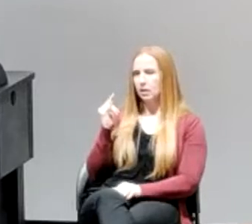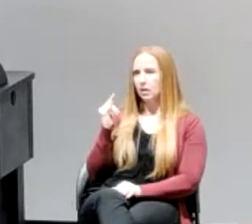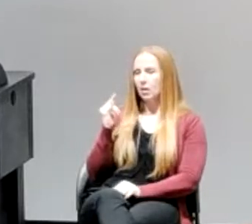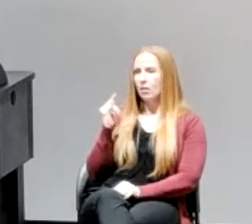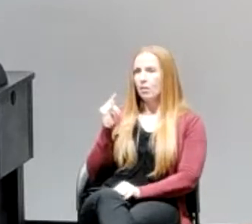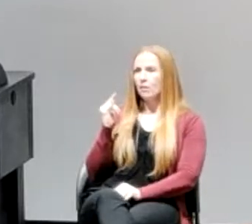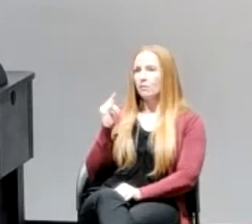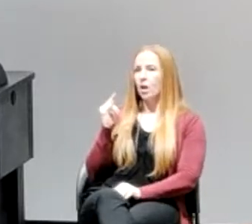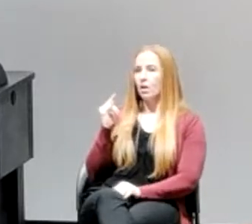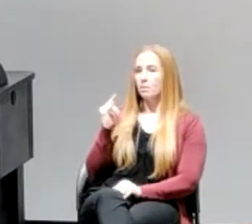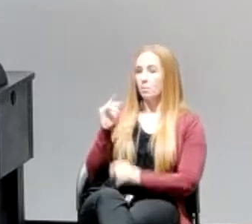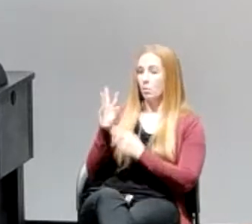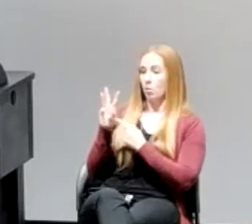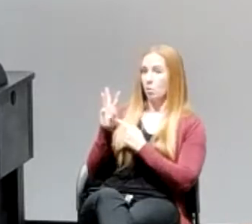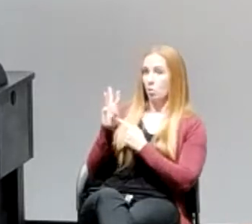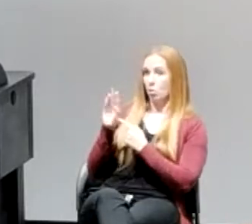that was God smacked me.